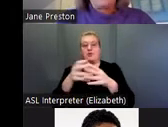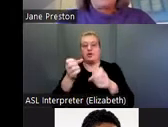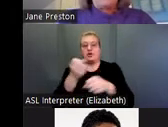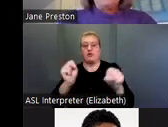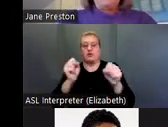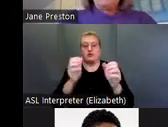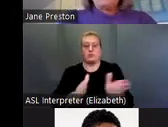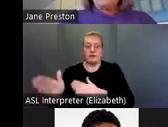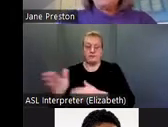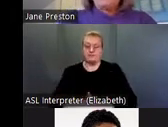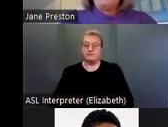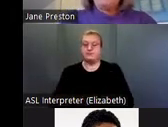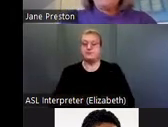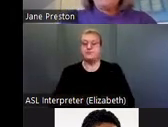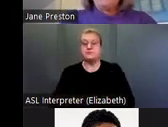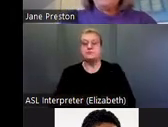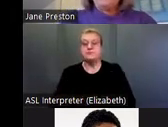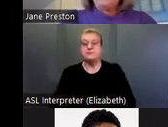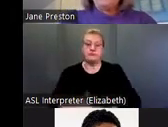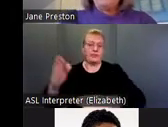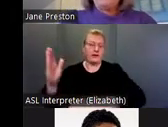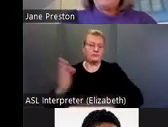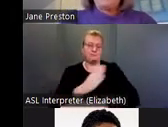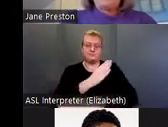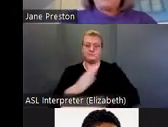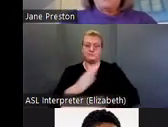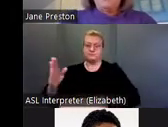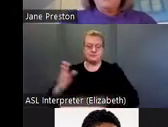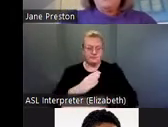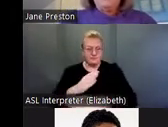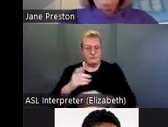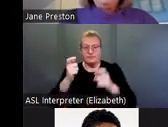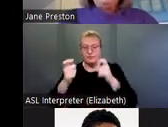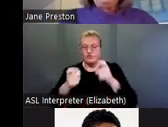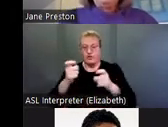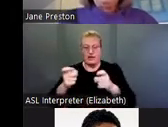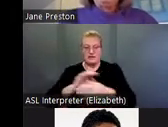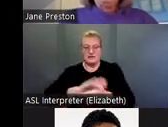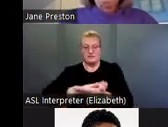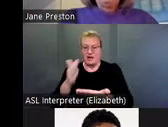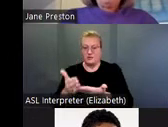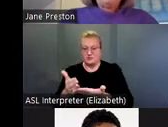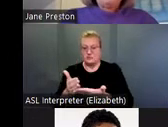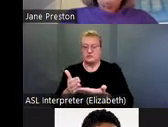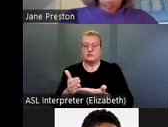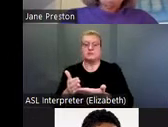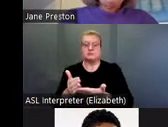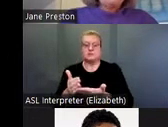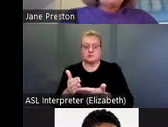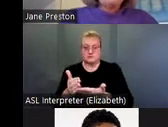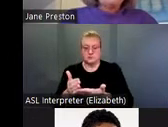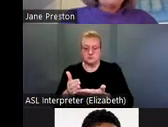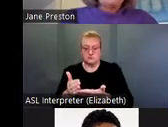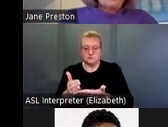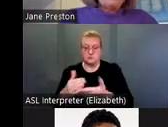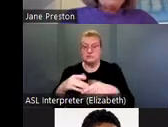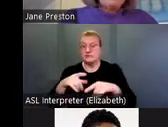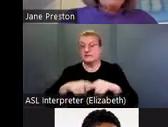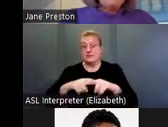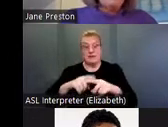So there's a wide variety of grant amounts, and that all depends on the programs.